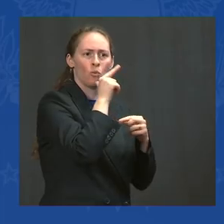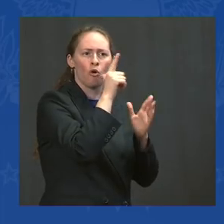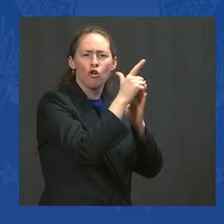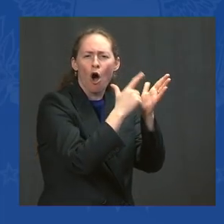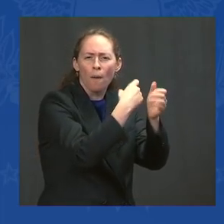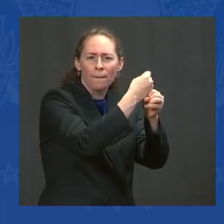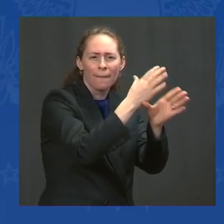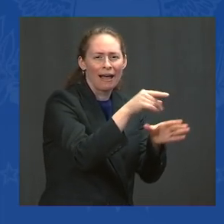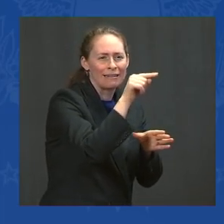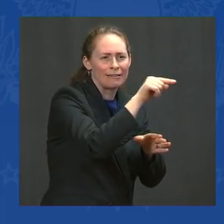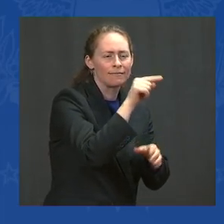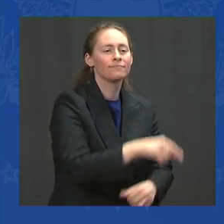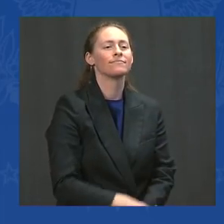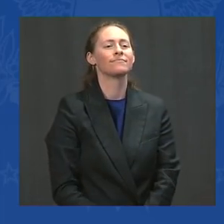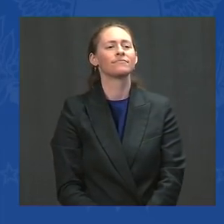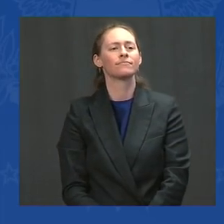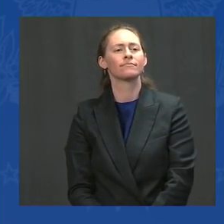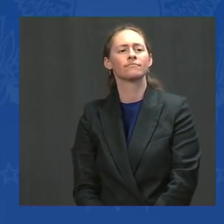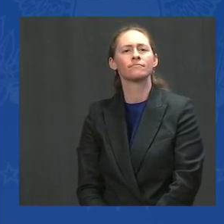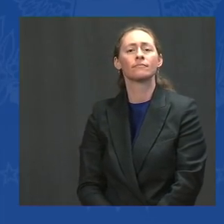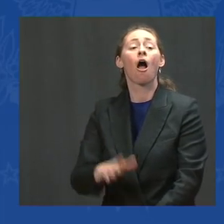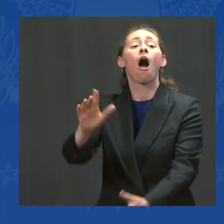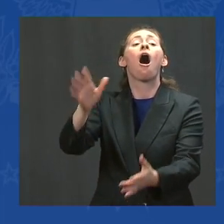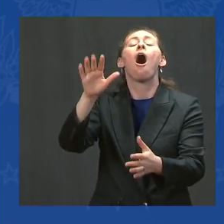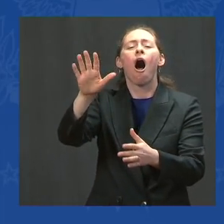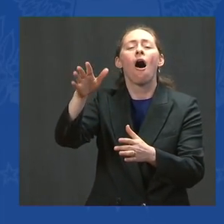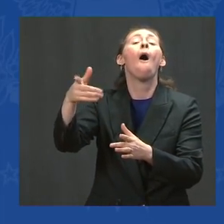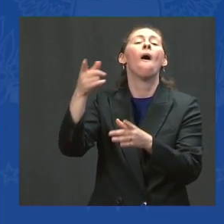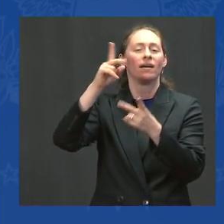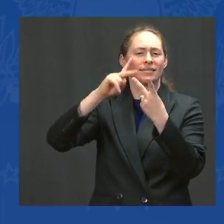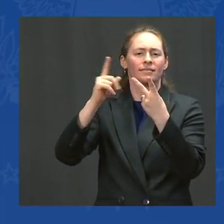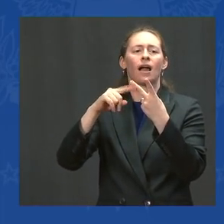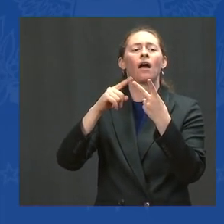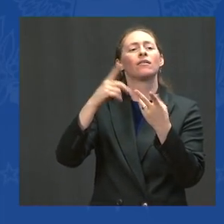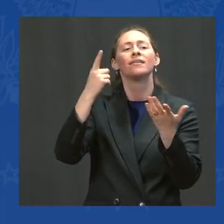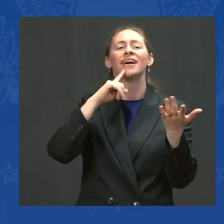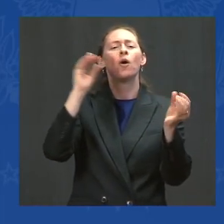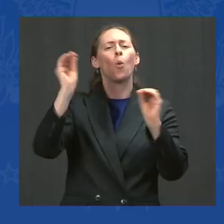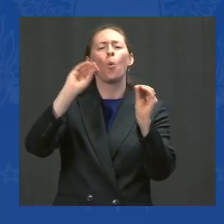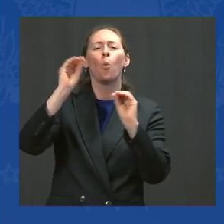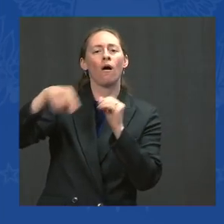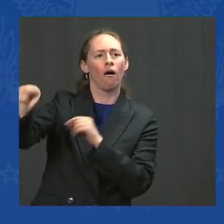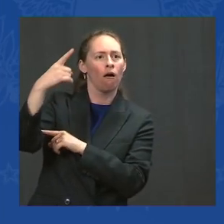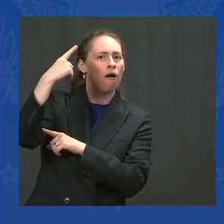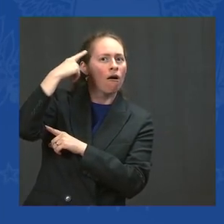You mentioned unchecked inflation. The President: Yeah. There's nobody suggesting there's unchecked inflation on the way --